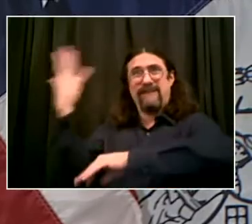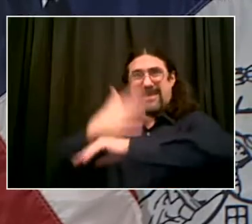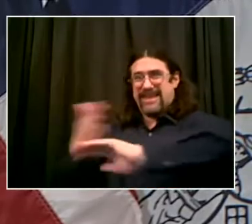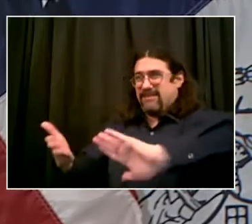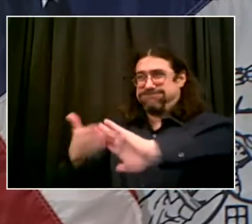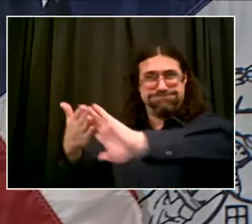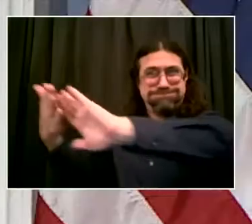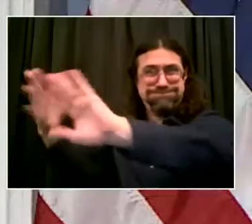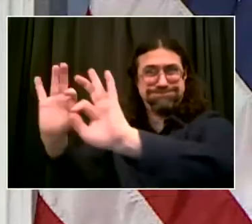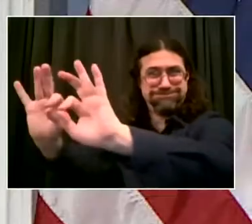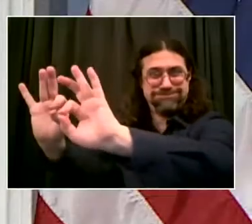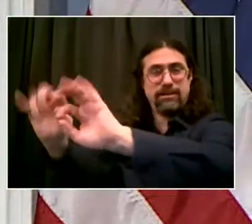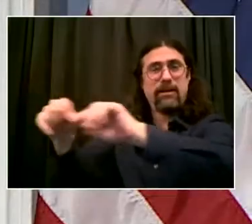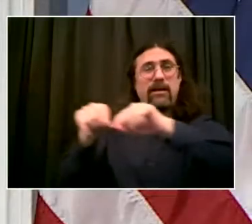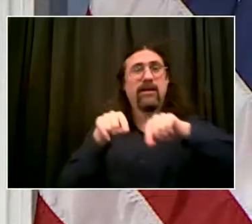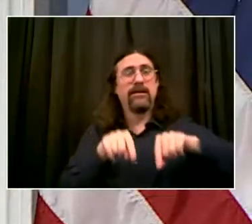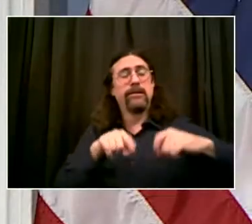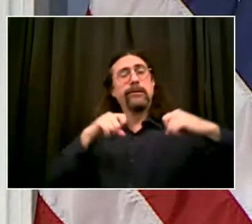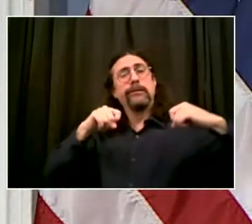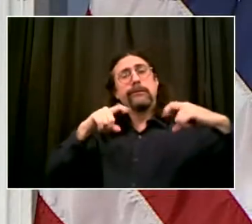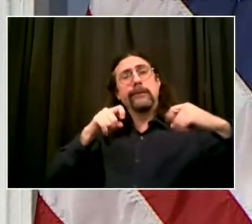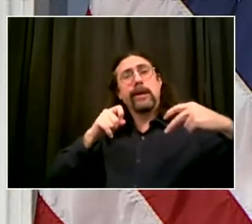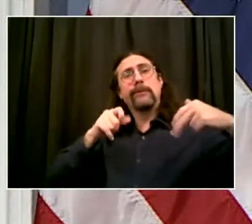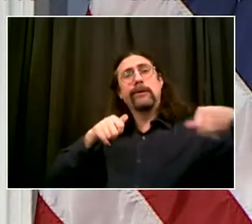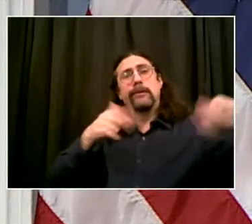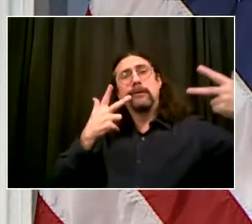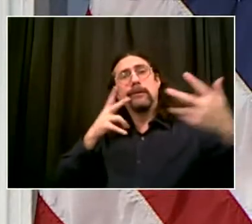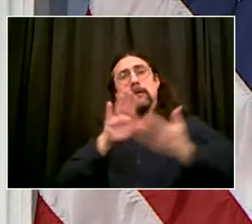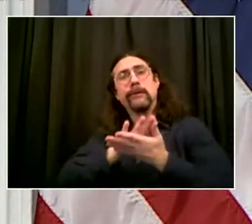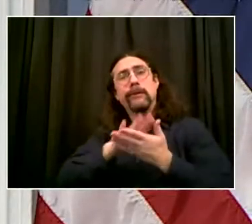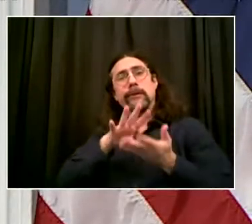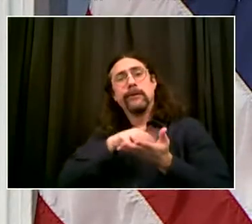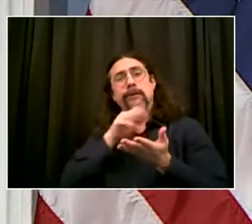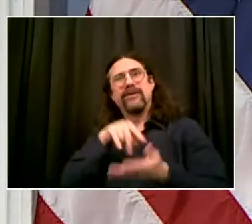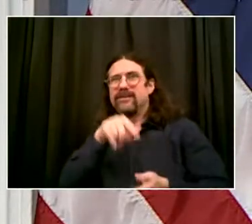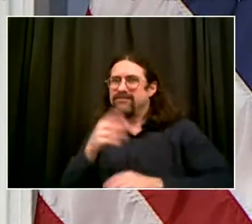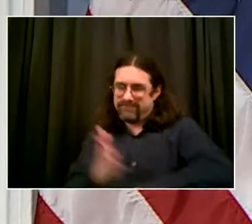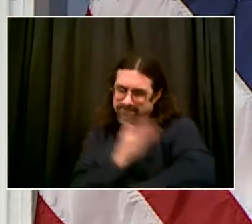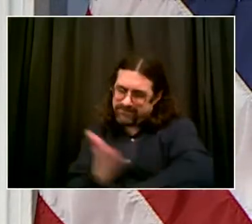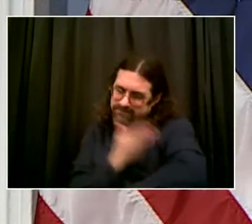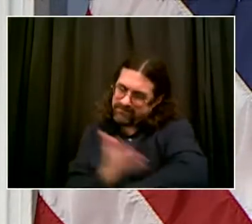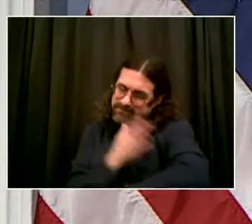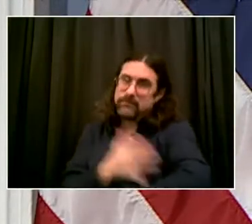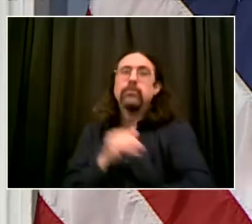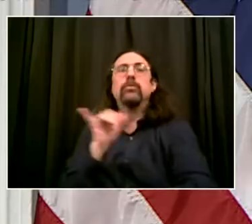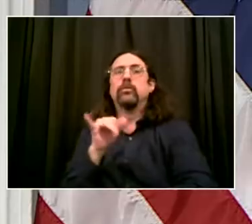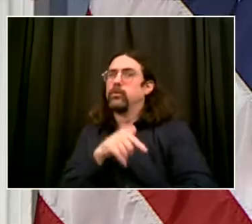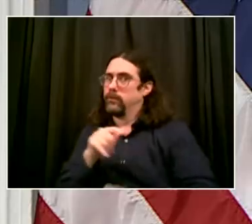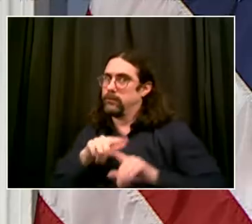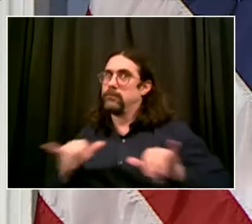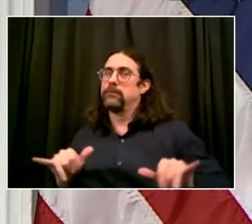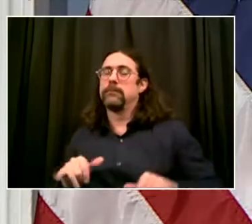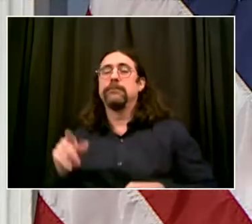ASSESS WHAT HAHAS BEEN LOST. THAT IS A WORRK IN PROGRESS WE WILL BE REPORTING ON